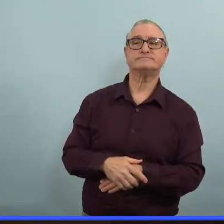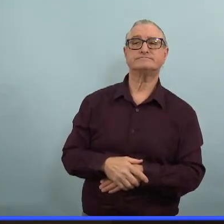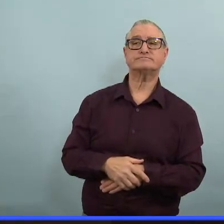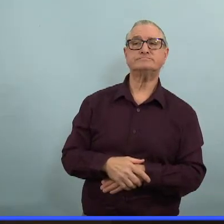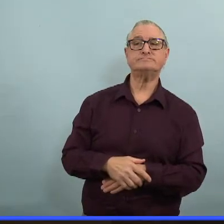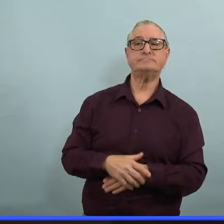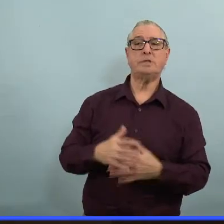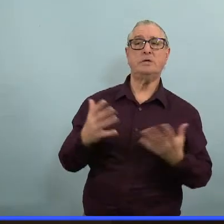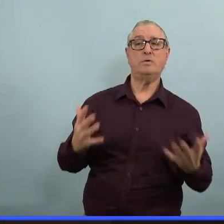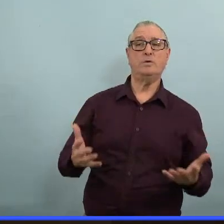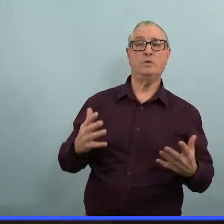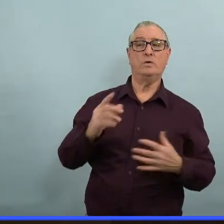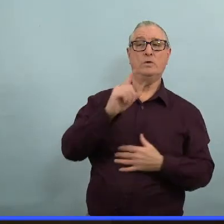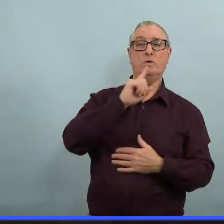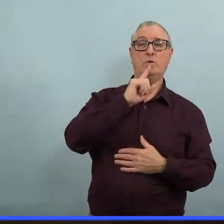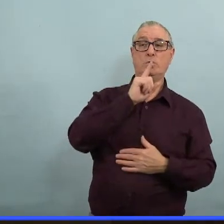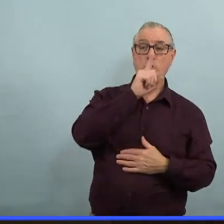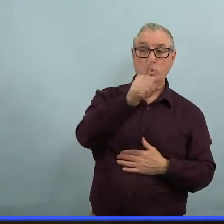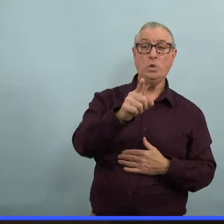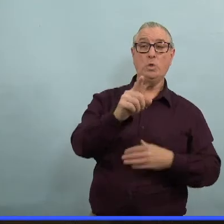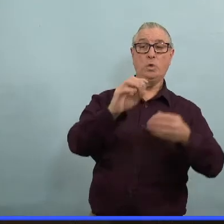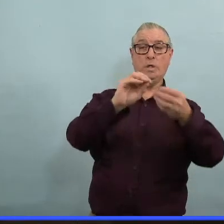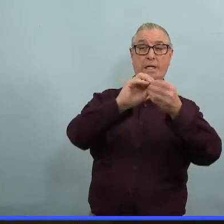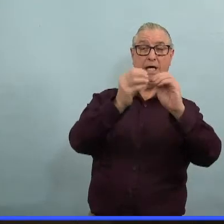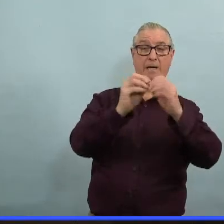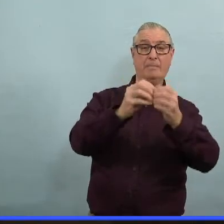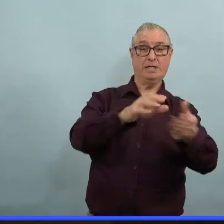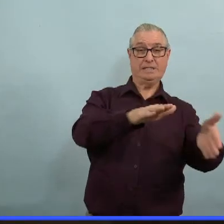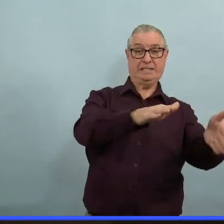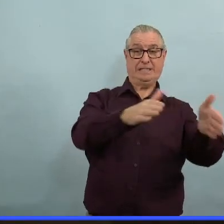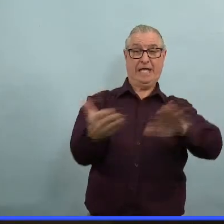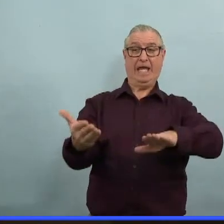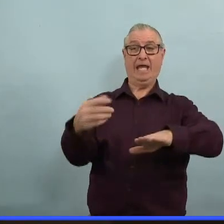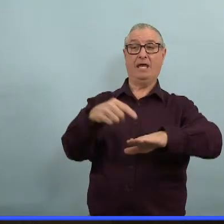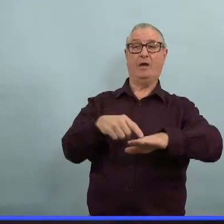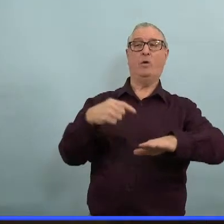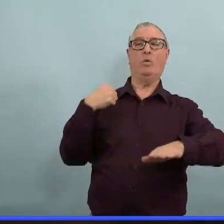so a year from now are you confident that the approach you're taking right now is the right